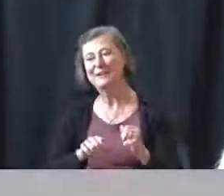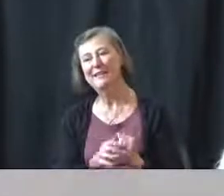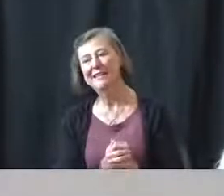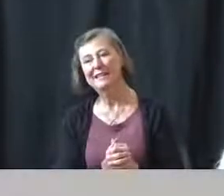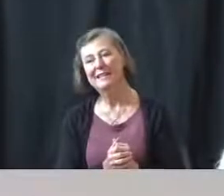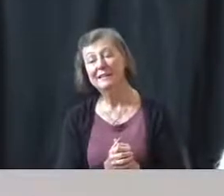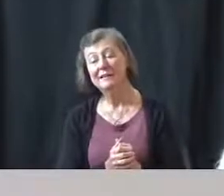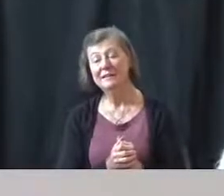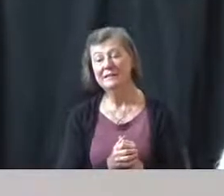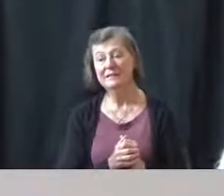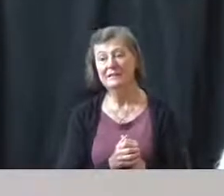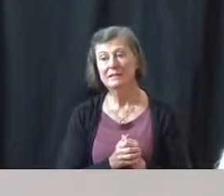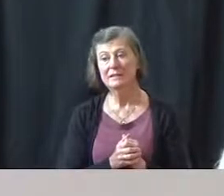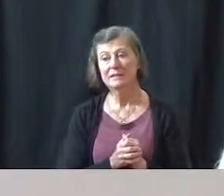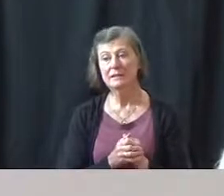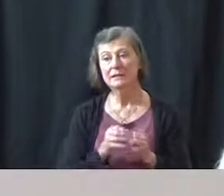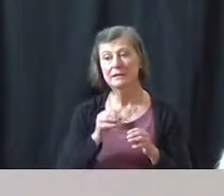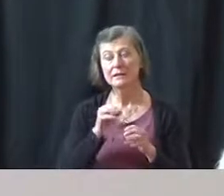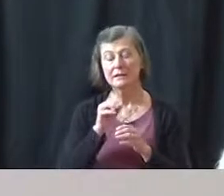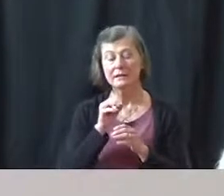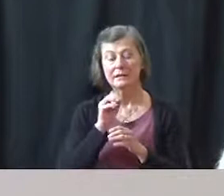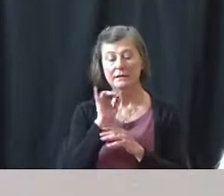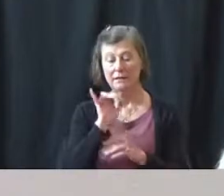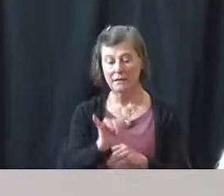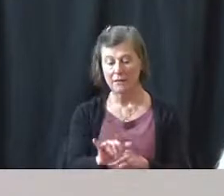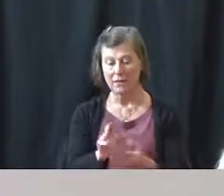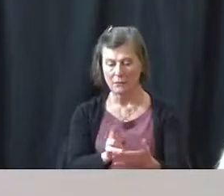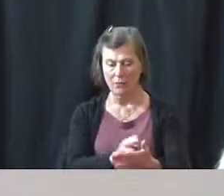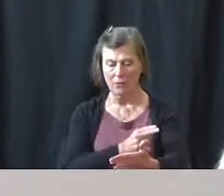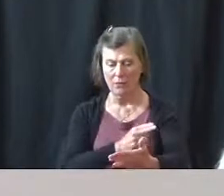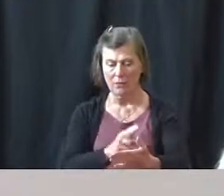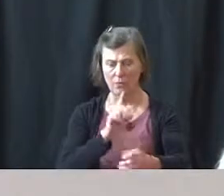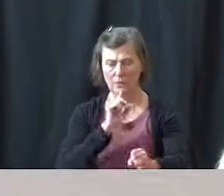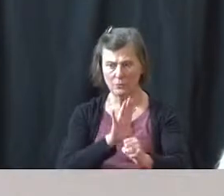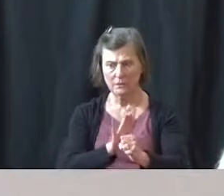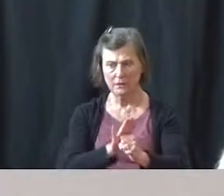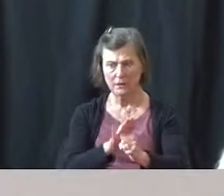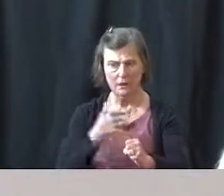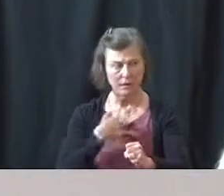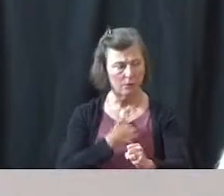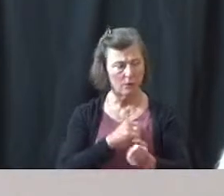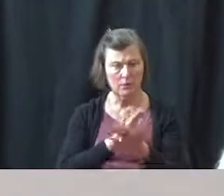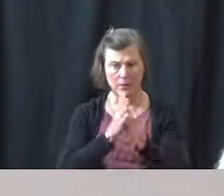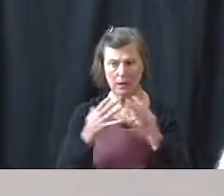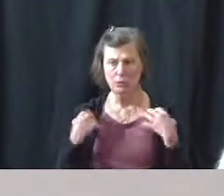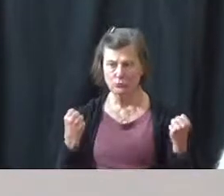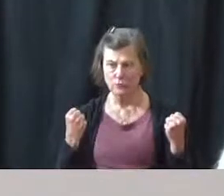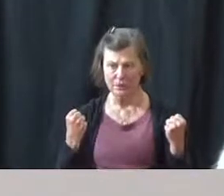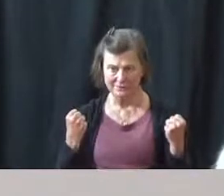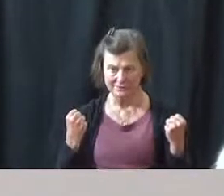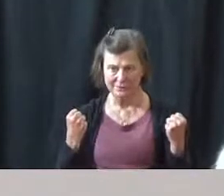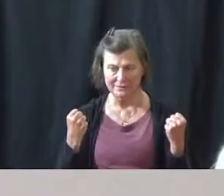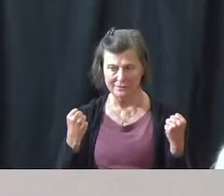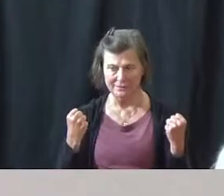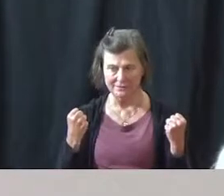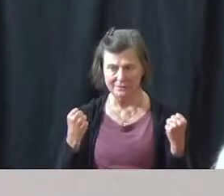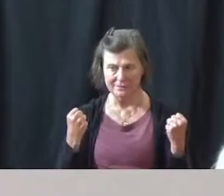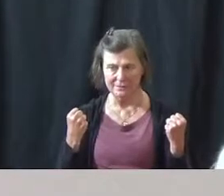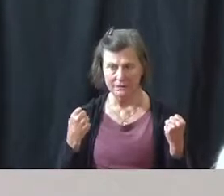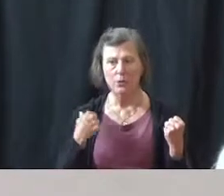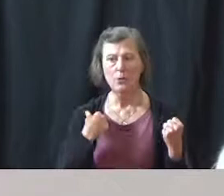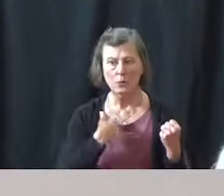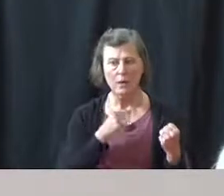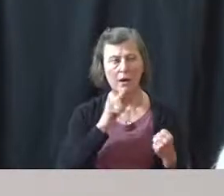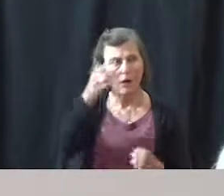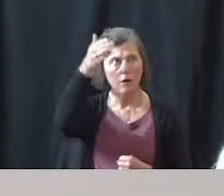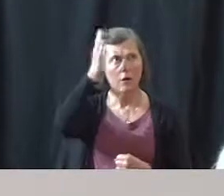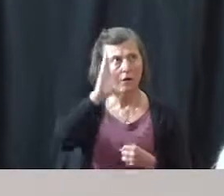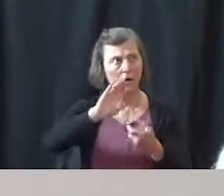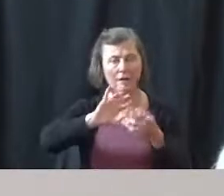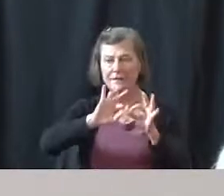In this holy resolve, may we be strengthened, knowing that we are god's family, that one